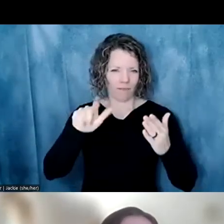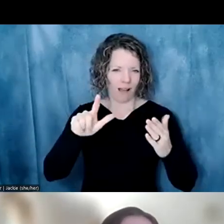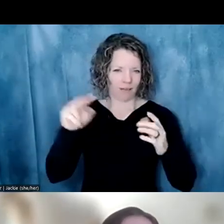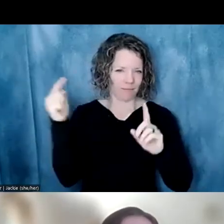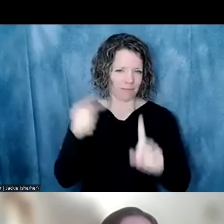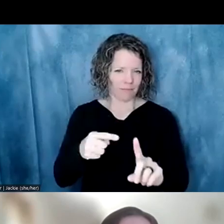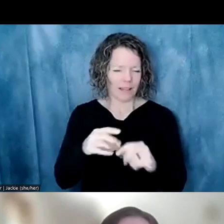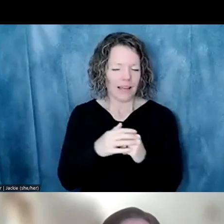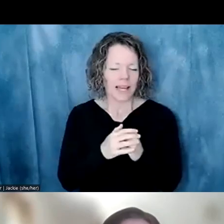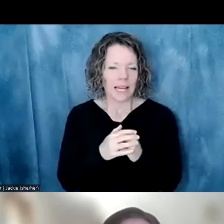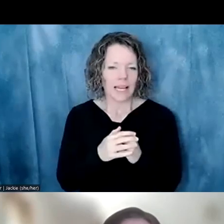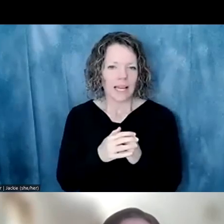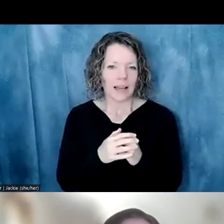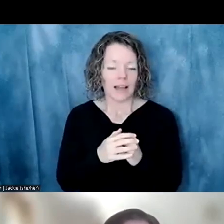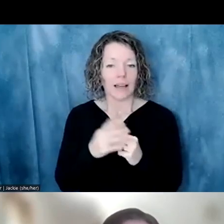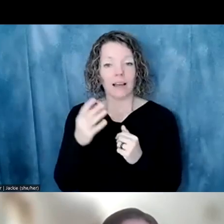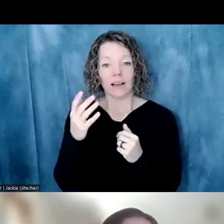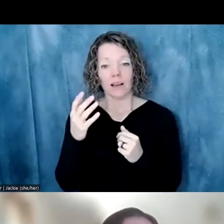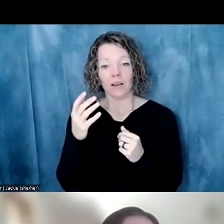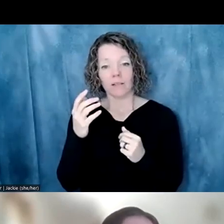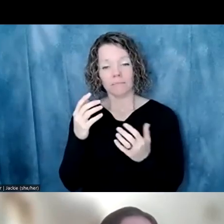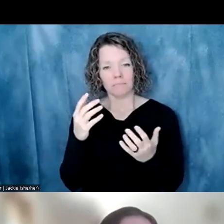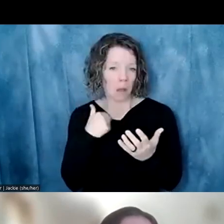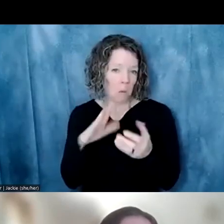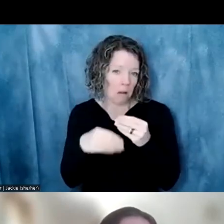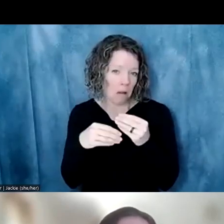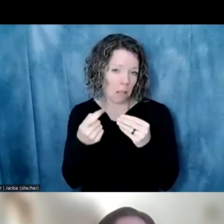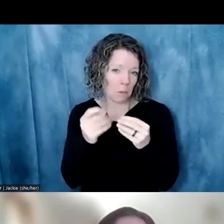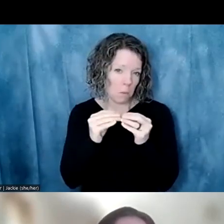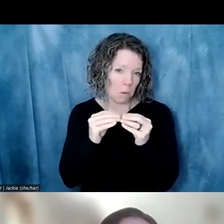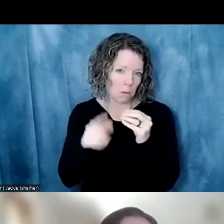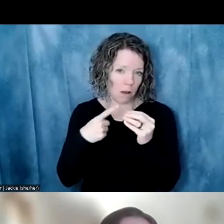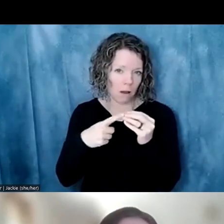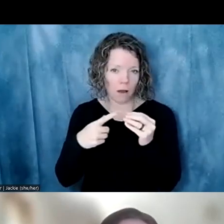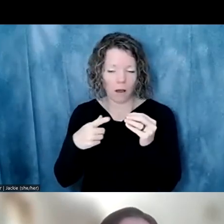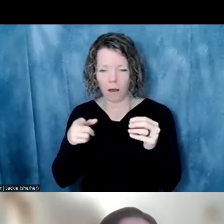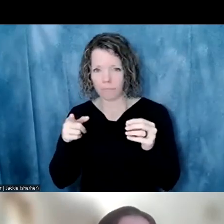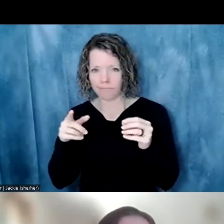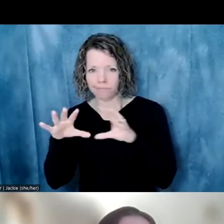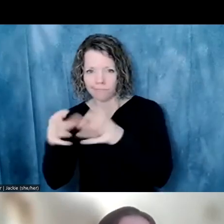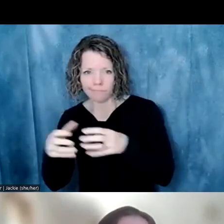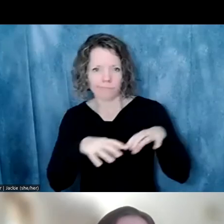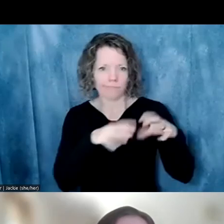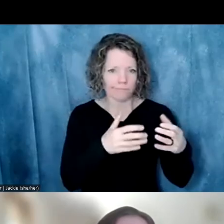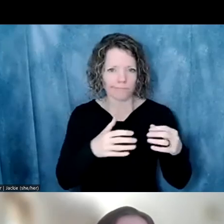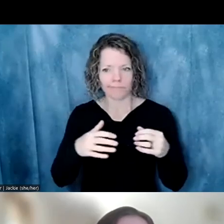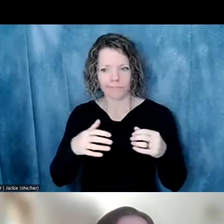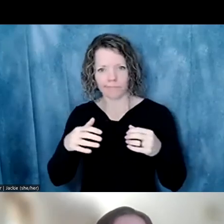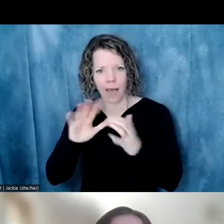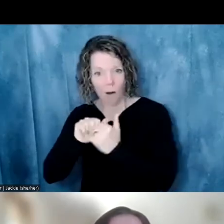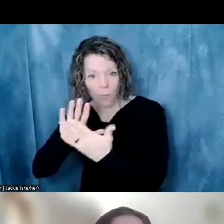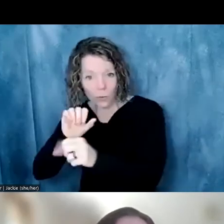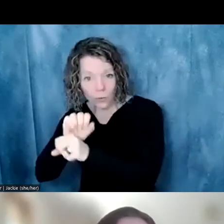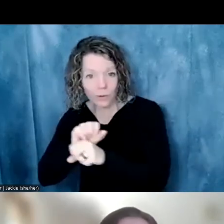more of that of those differences. As it relates to tension, I do think that the particular flavor